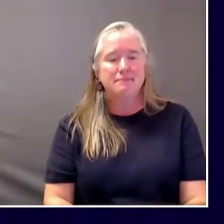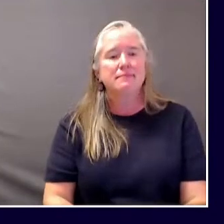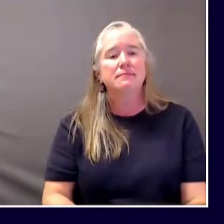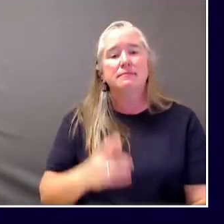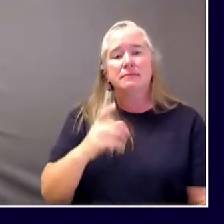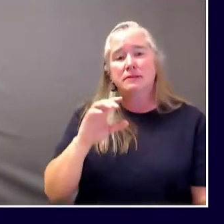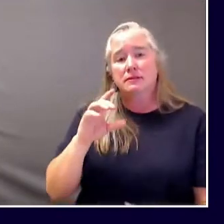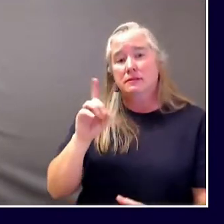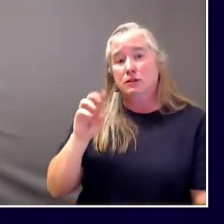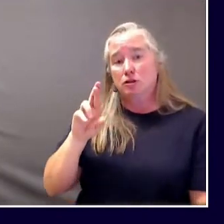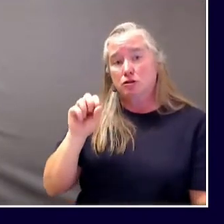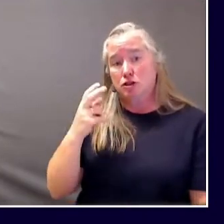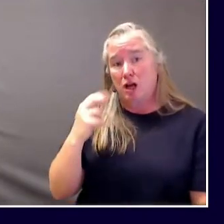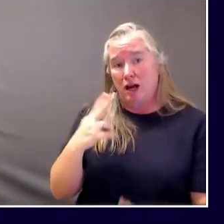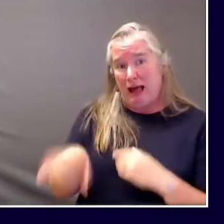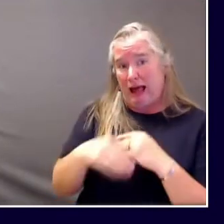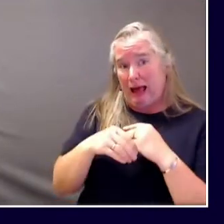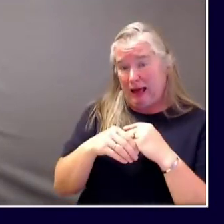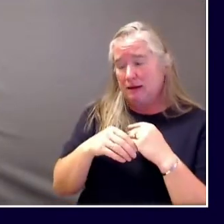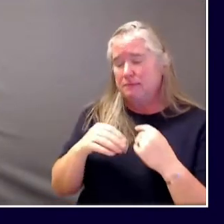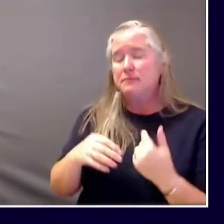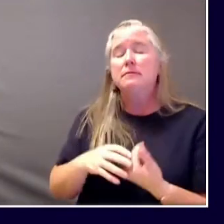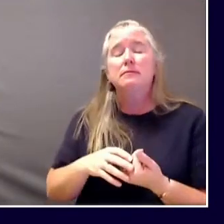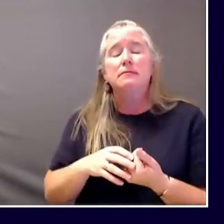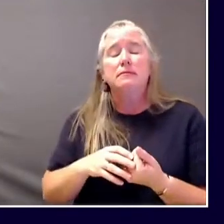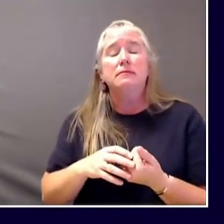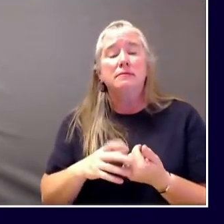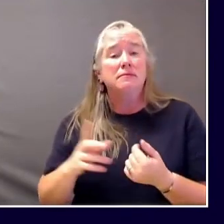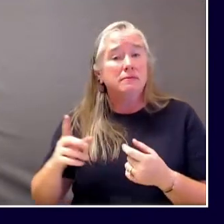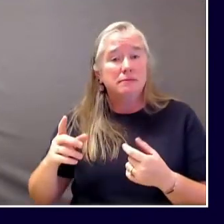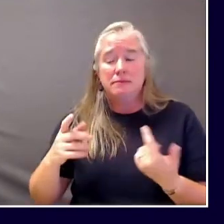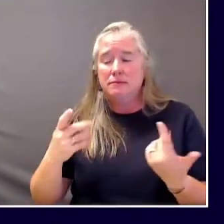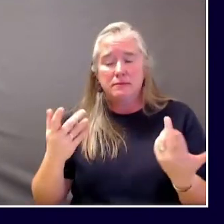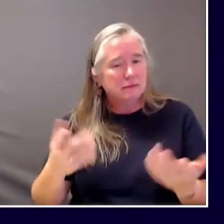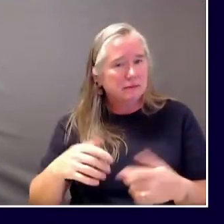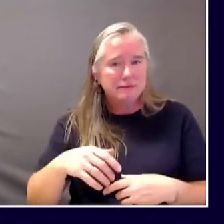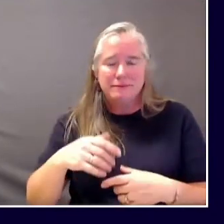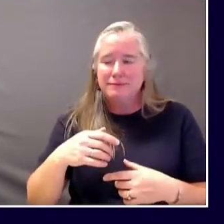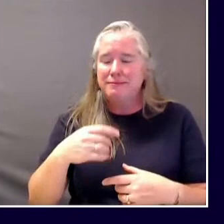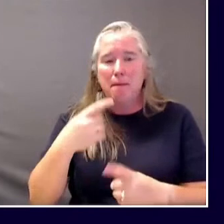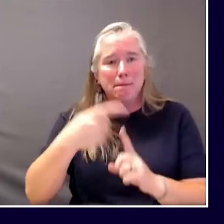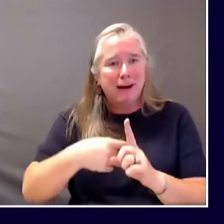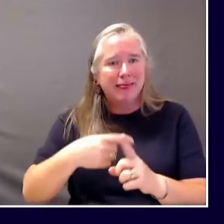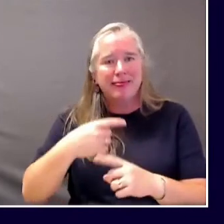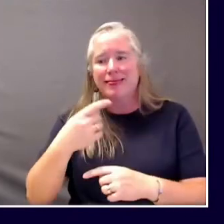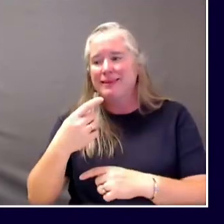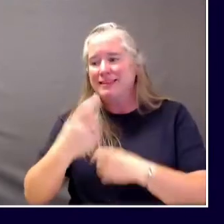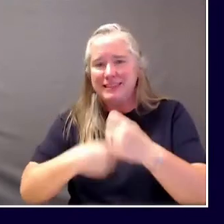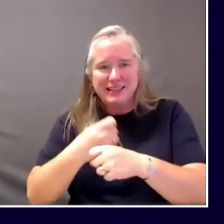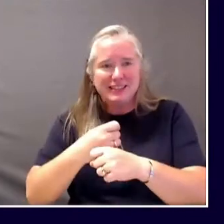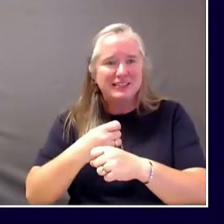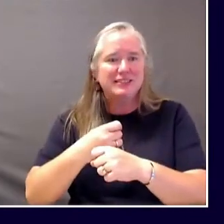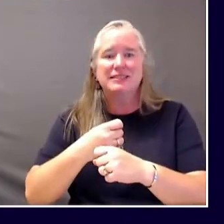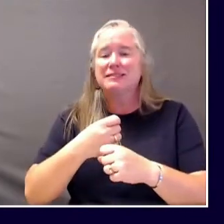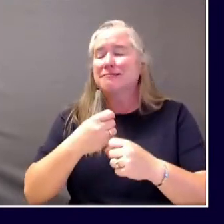bill set up for months now for